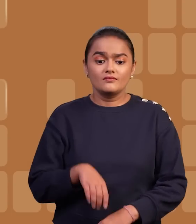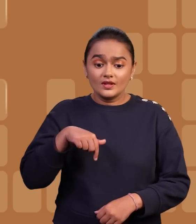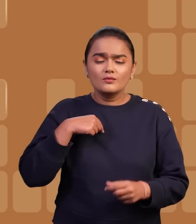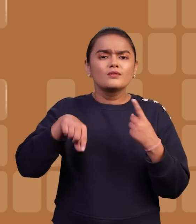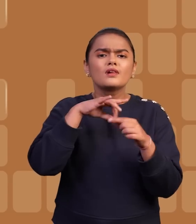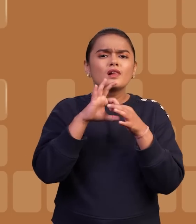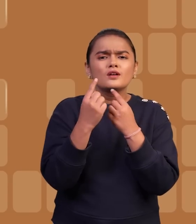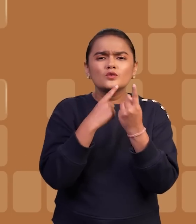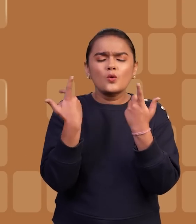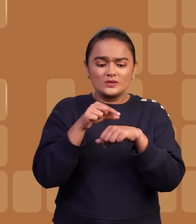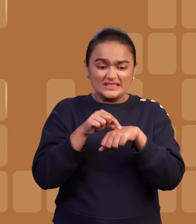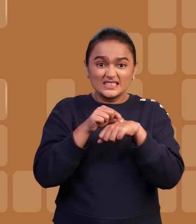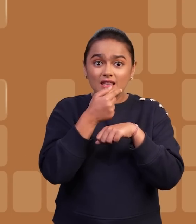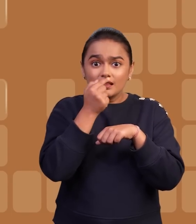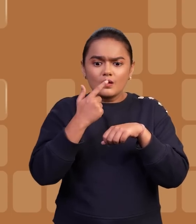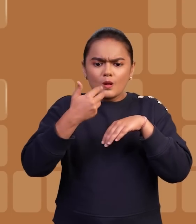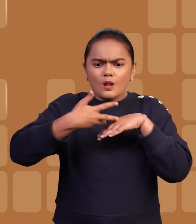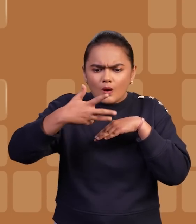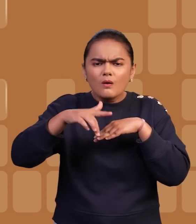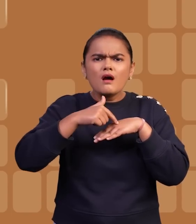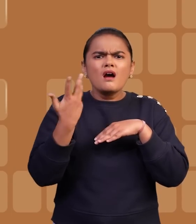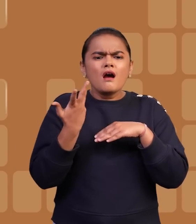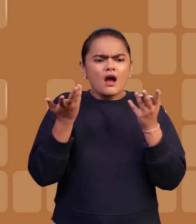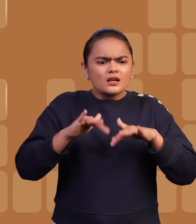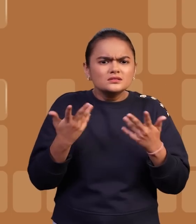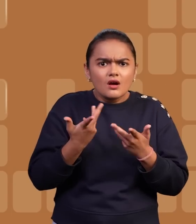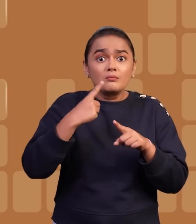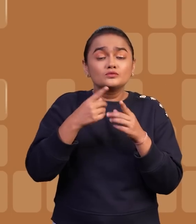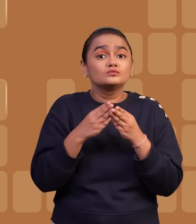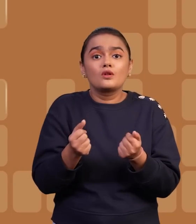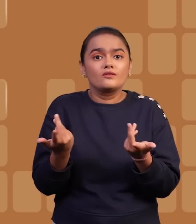Now let's talk about bleeding gums. Why does it happen and what's the treatment for it?